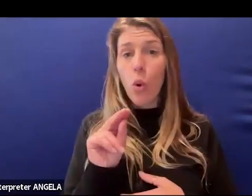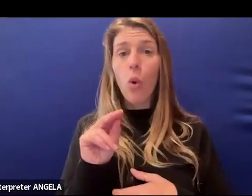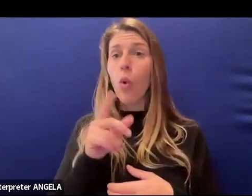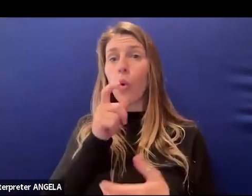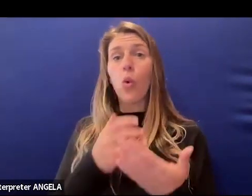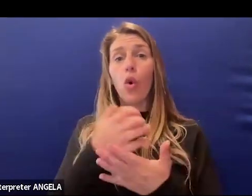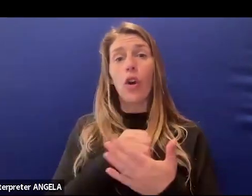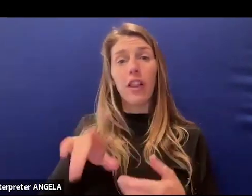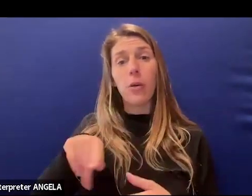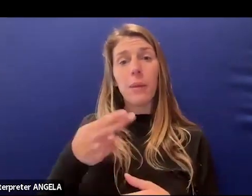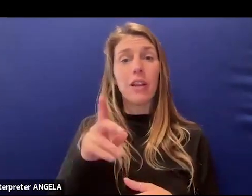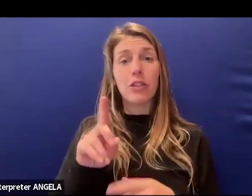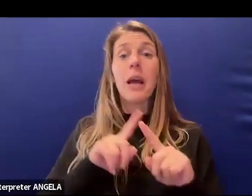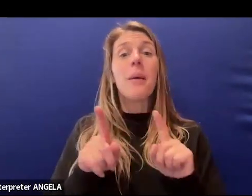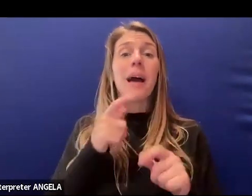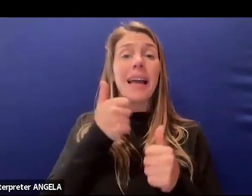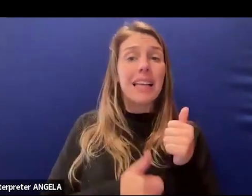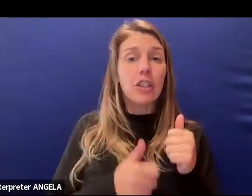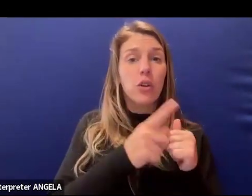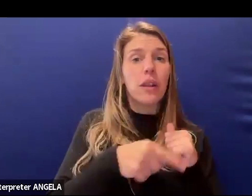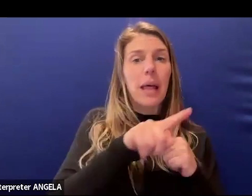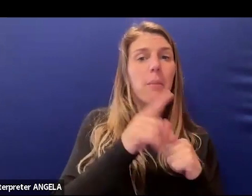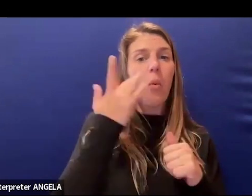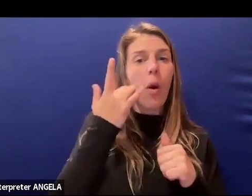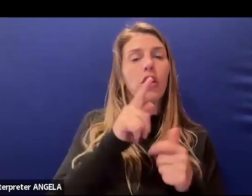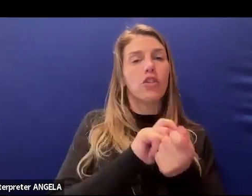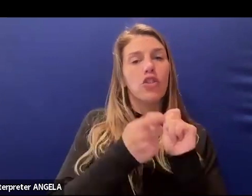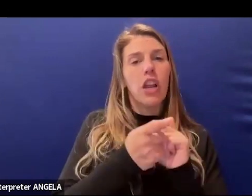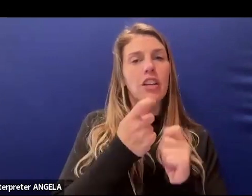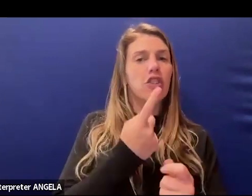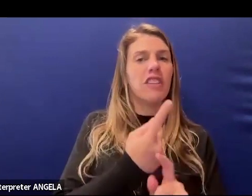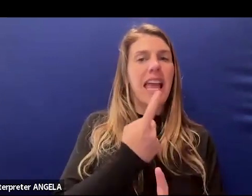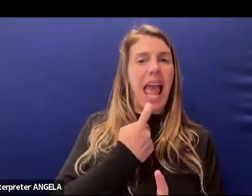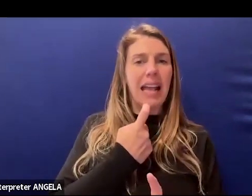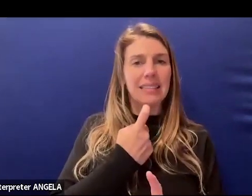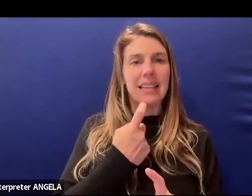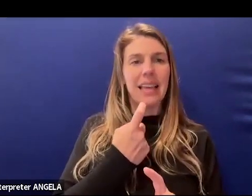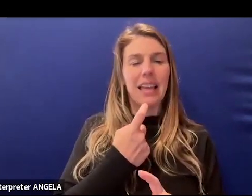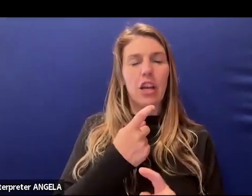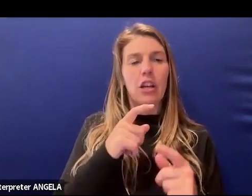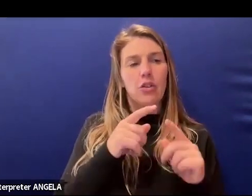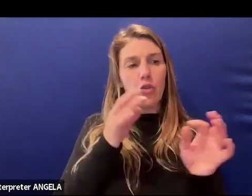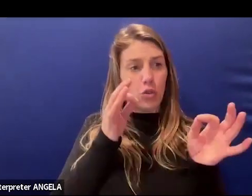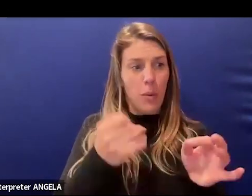who are earning doctorates, but it's changing each of those times because they changed the question that they were asking to determine